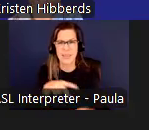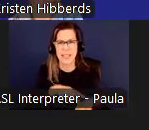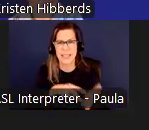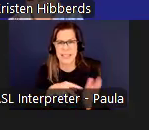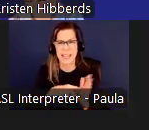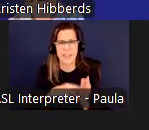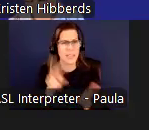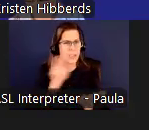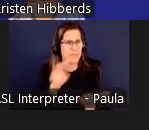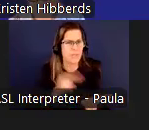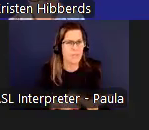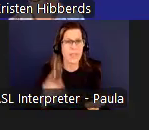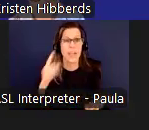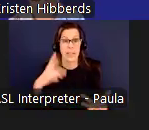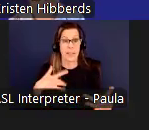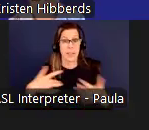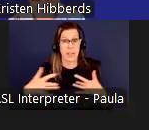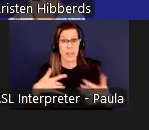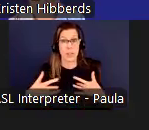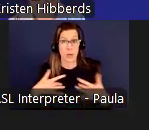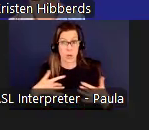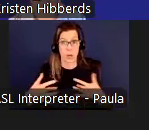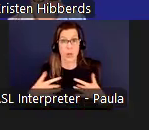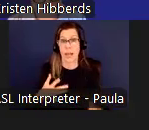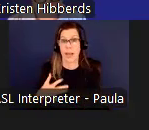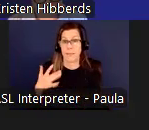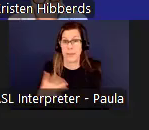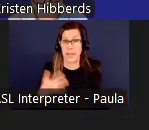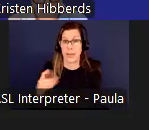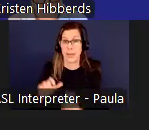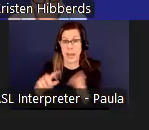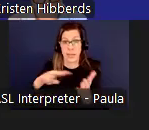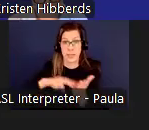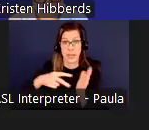So I think the concern here for me is that the way the definition was